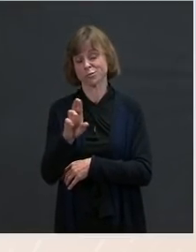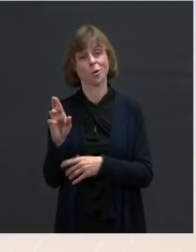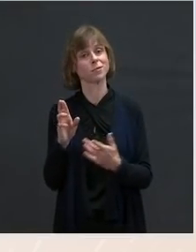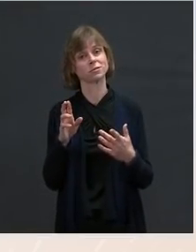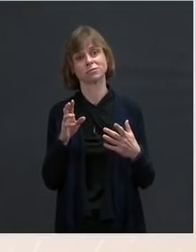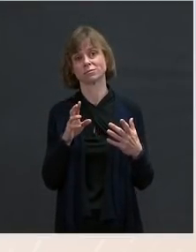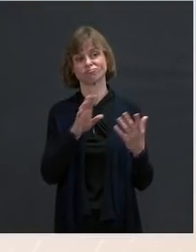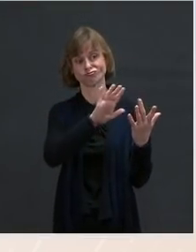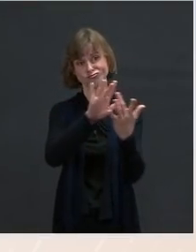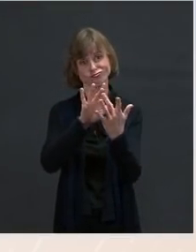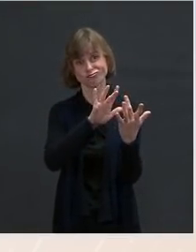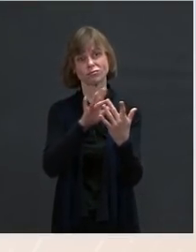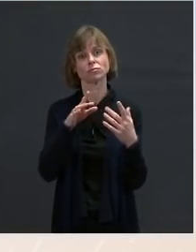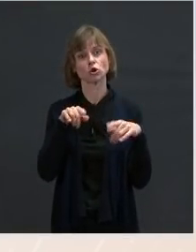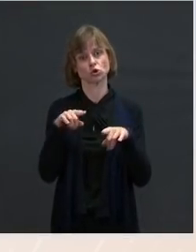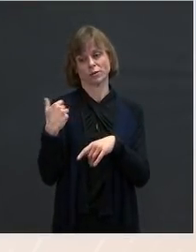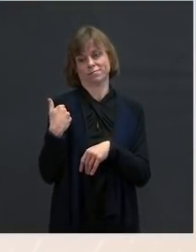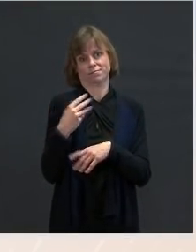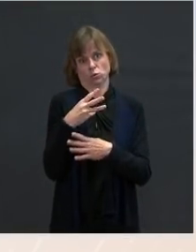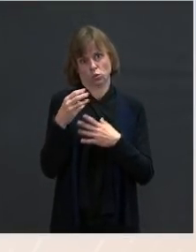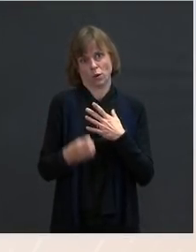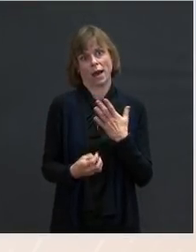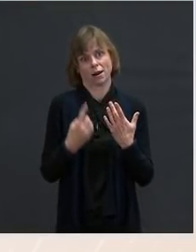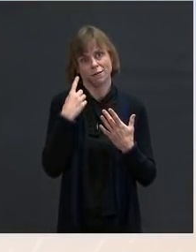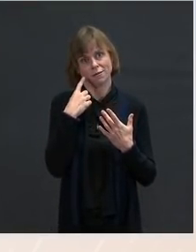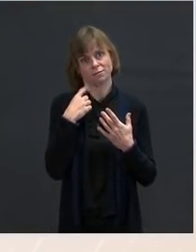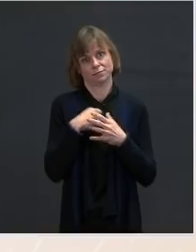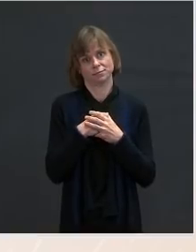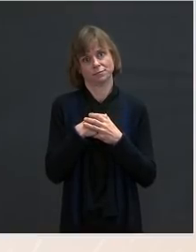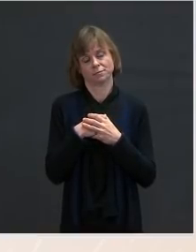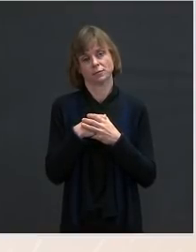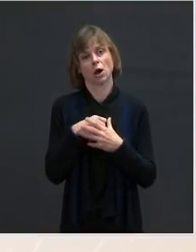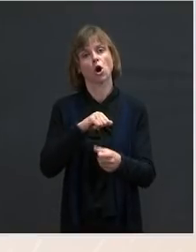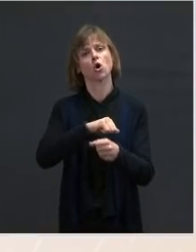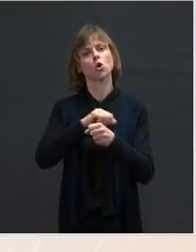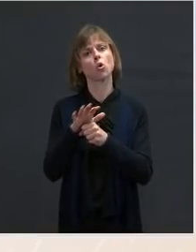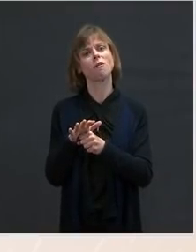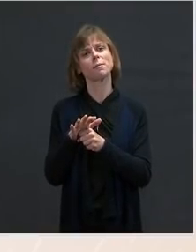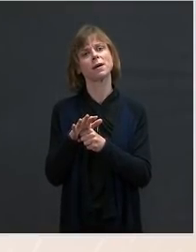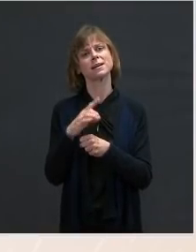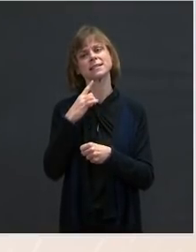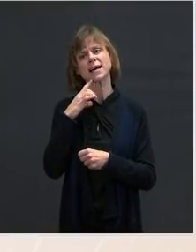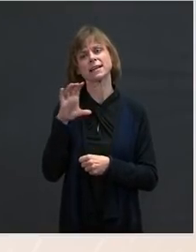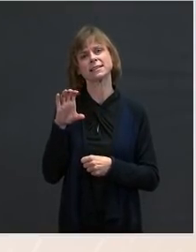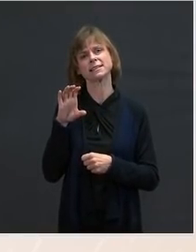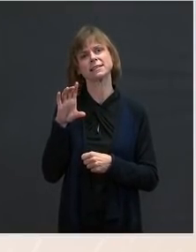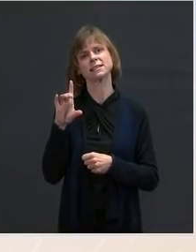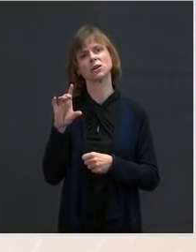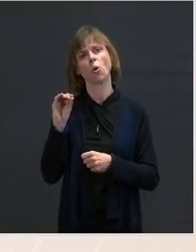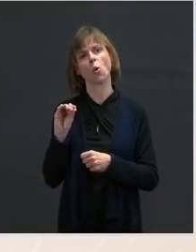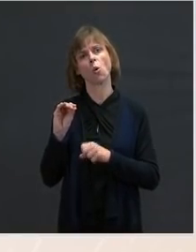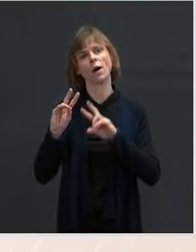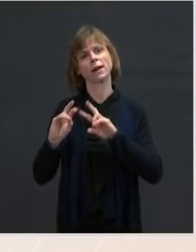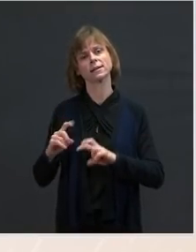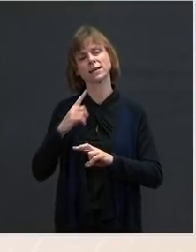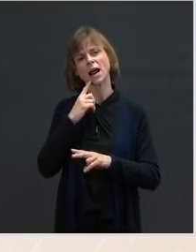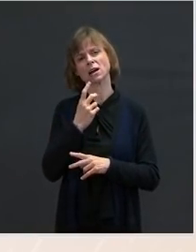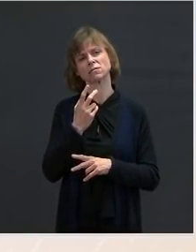The Press: And then also, on the COVID bill: A CBO analysis suggested that only a small portion of the 130 billion for schools